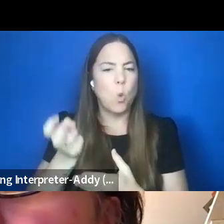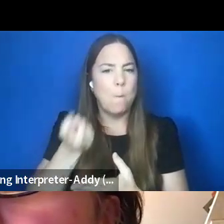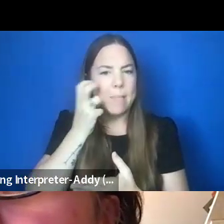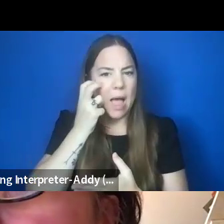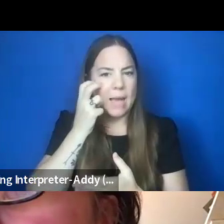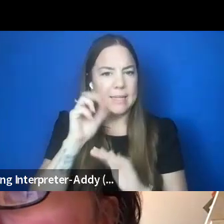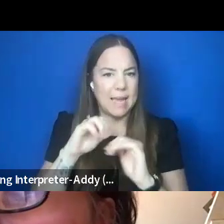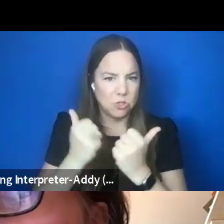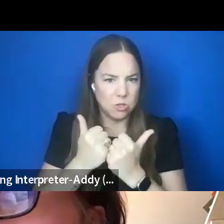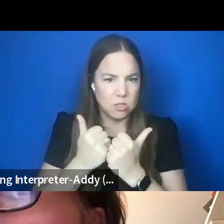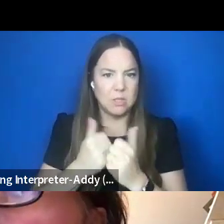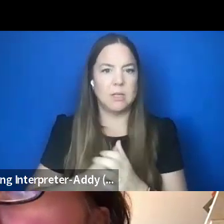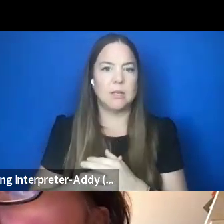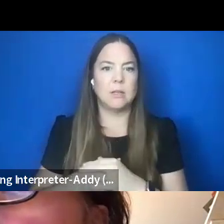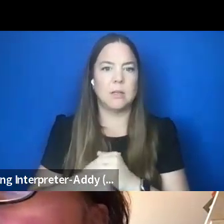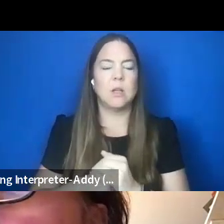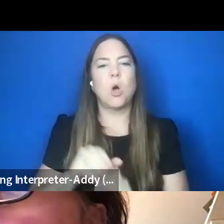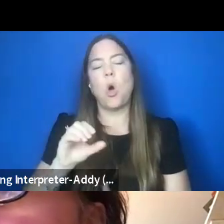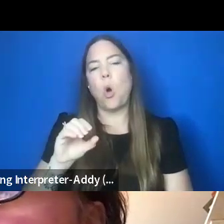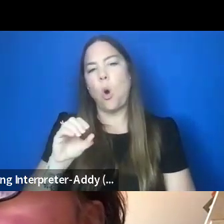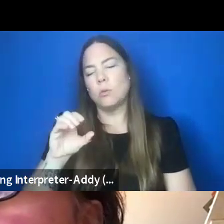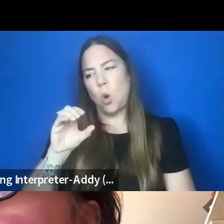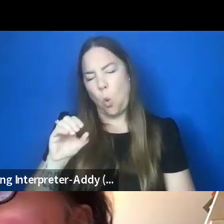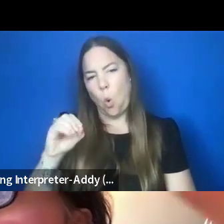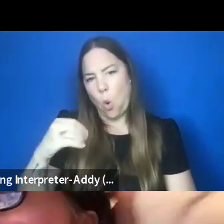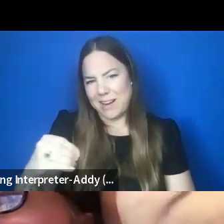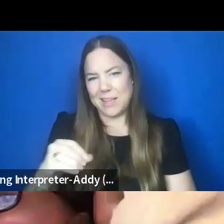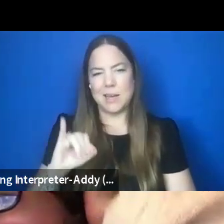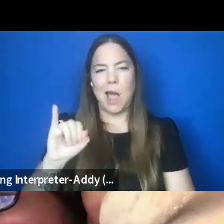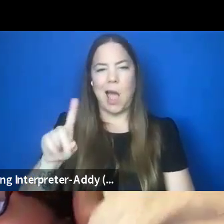Brooke Wilson: Oregon and Idaho's commission for the blind folks participated.